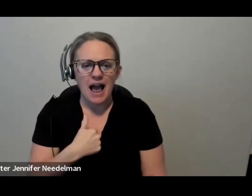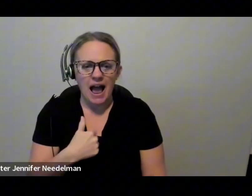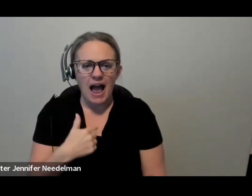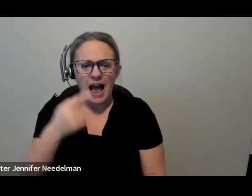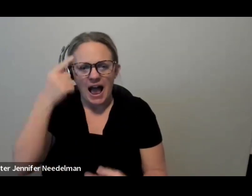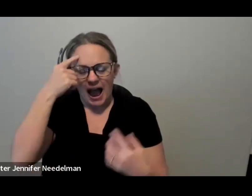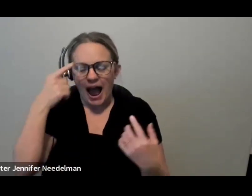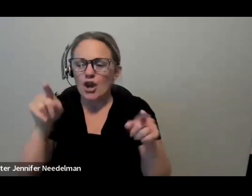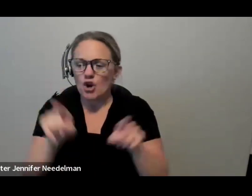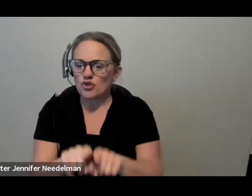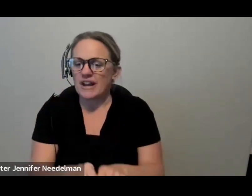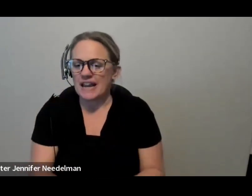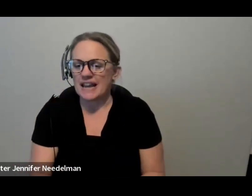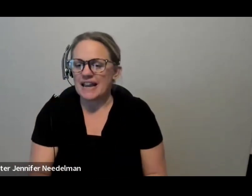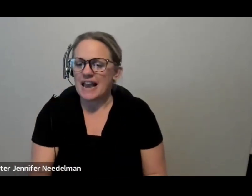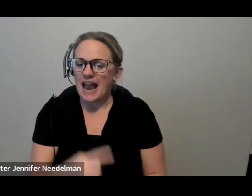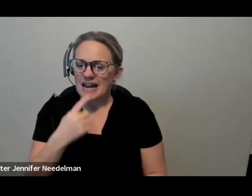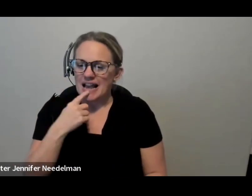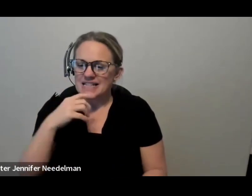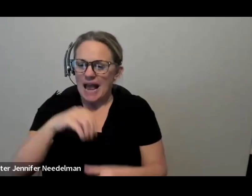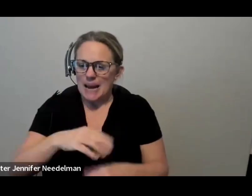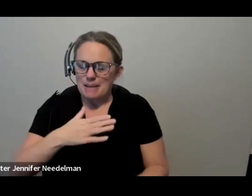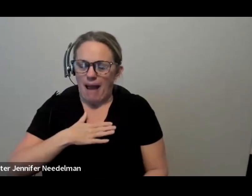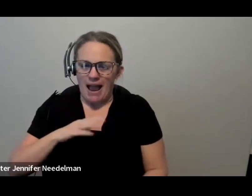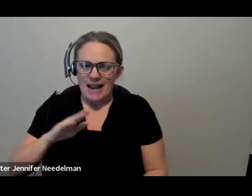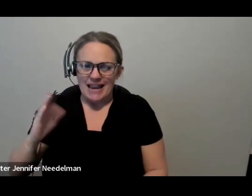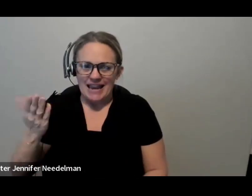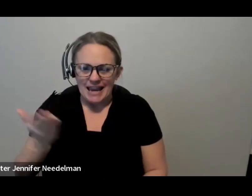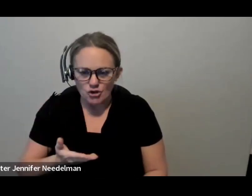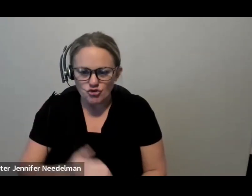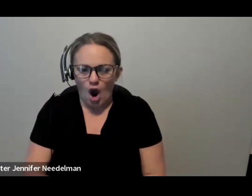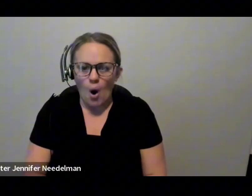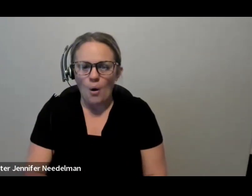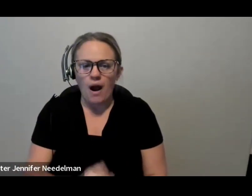As I said in my introduction, like I graduated from college